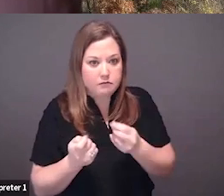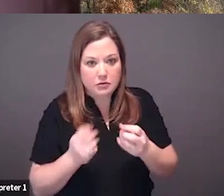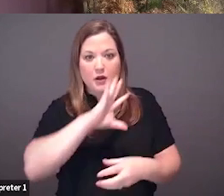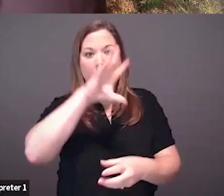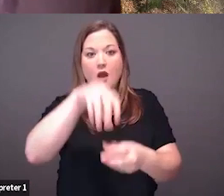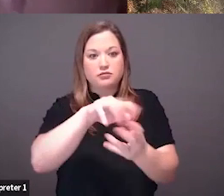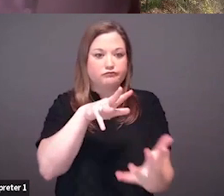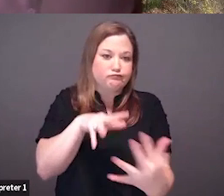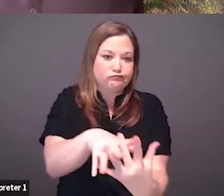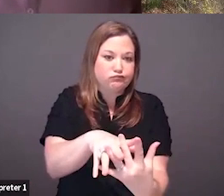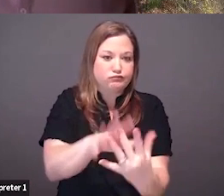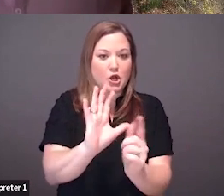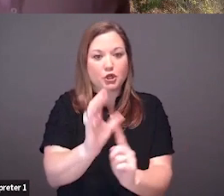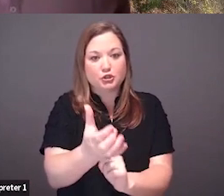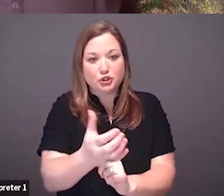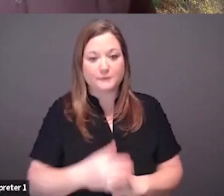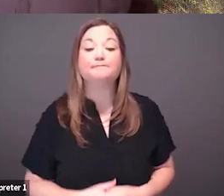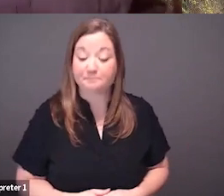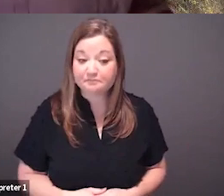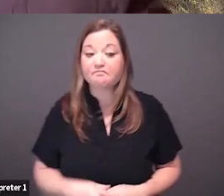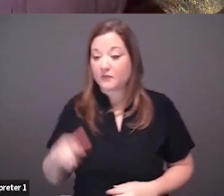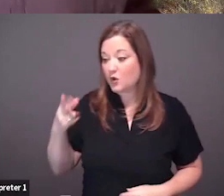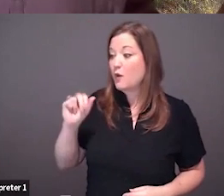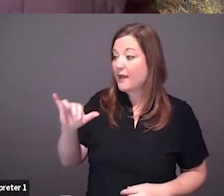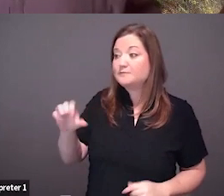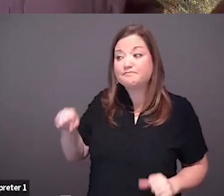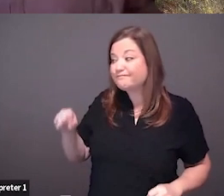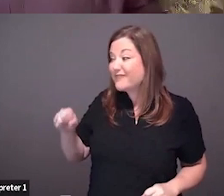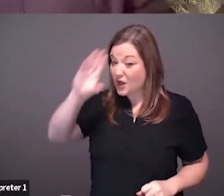Yes. It was talking about the awareness of what this